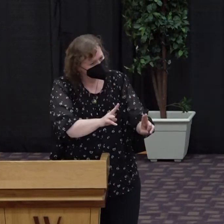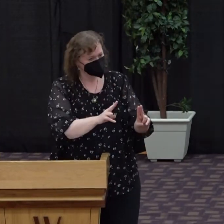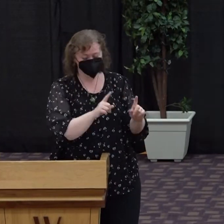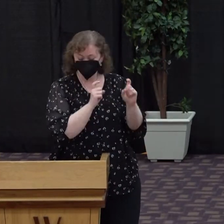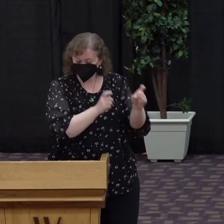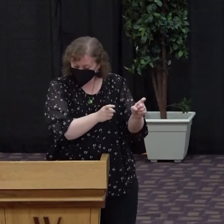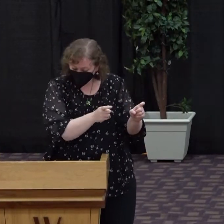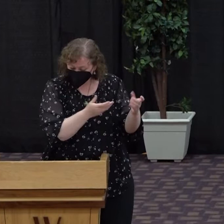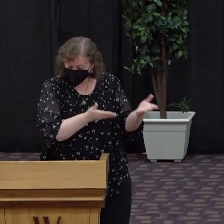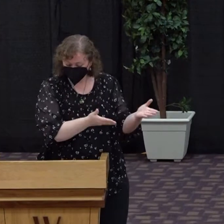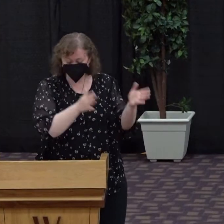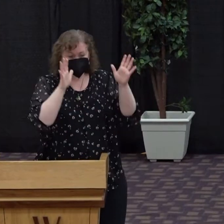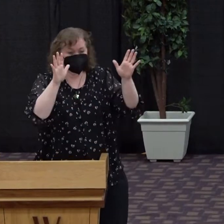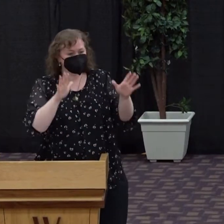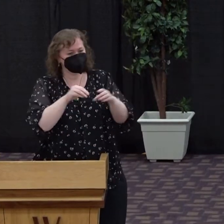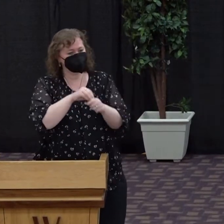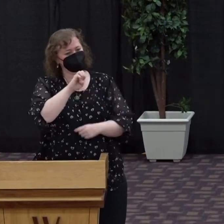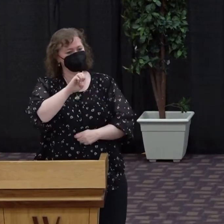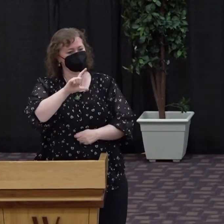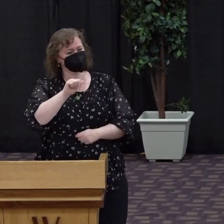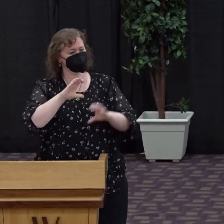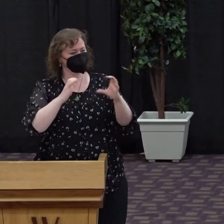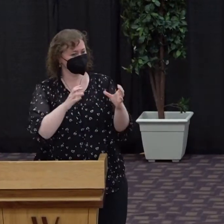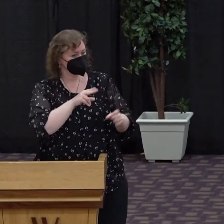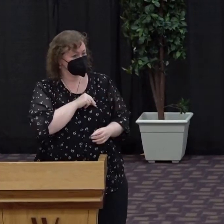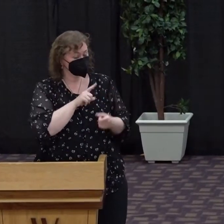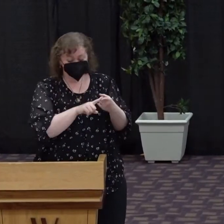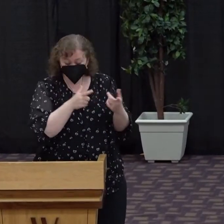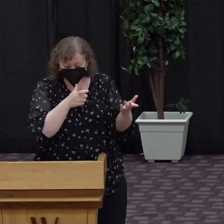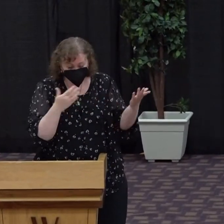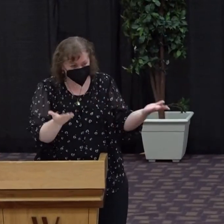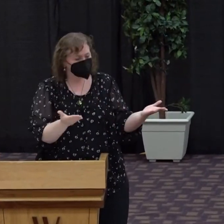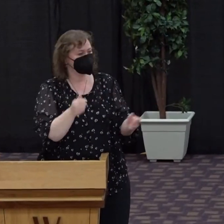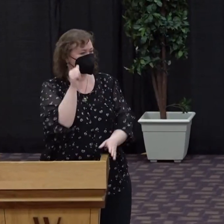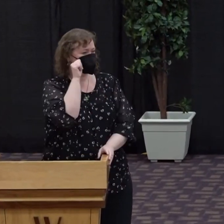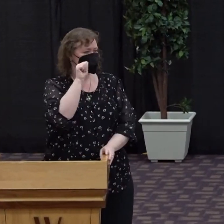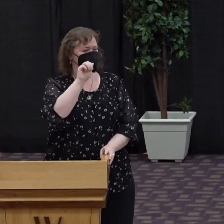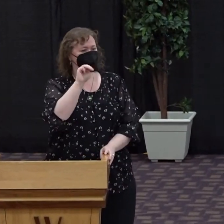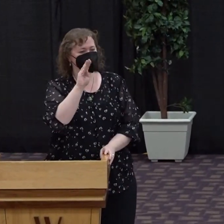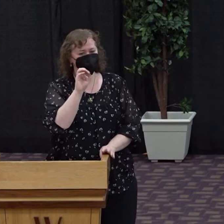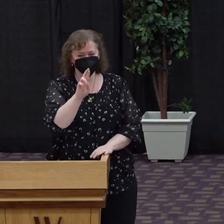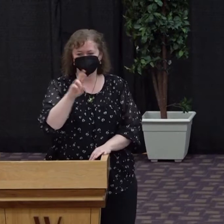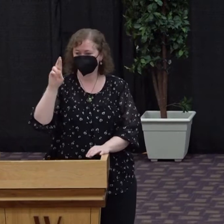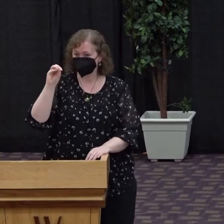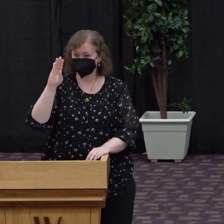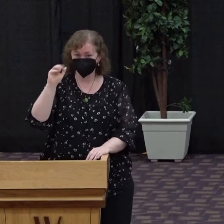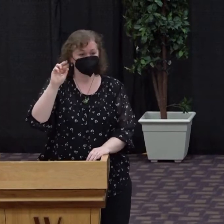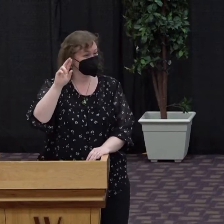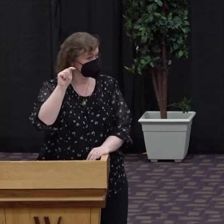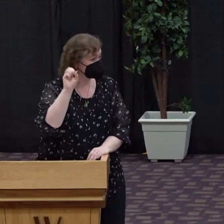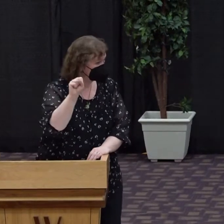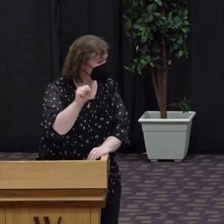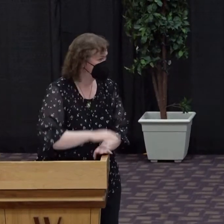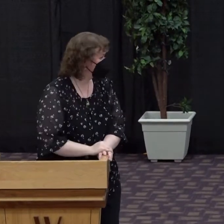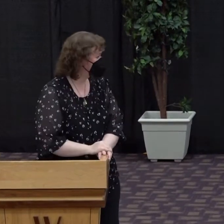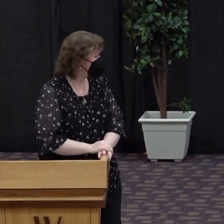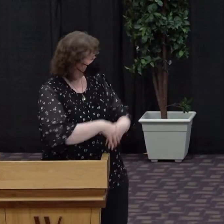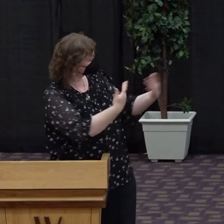I would like to say this is a great honor to give the award for ELA class to Amber Robarts.